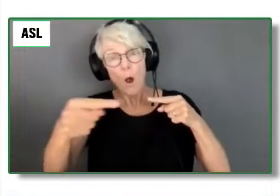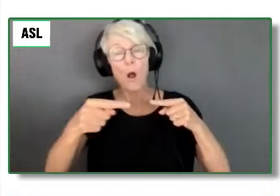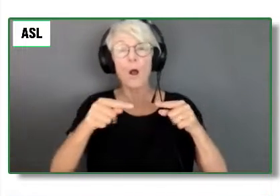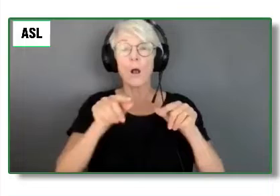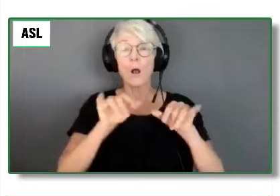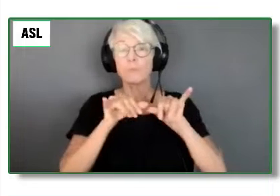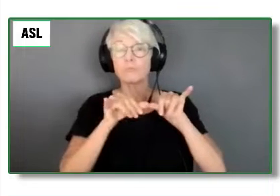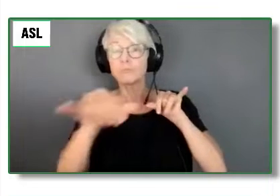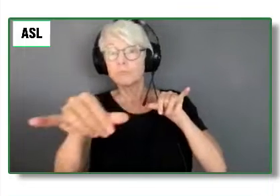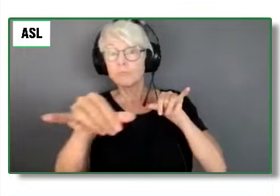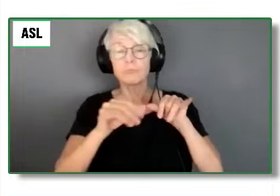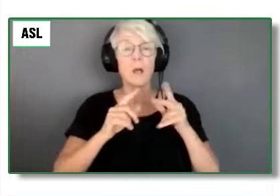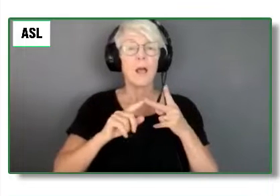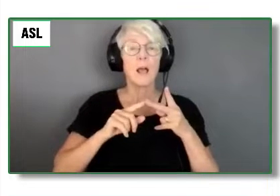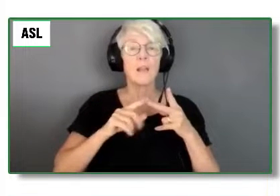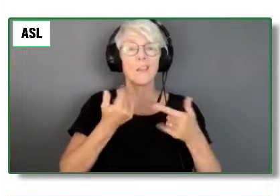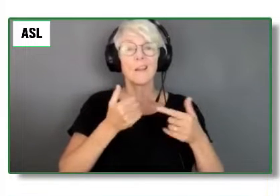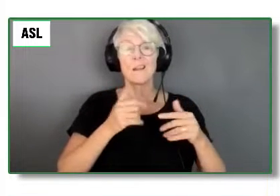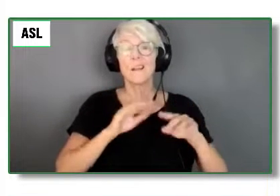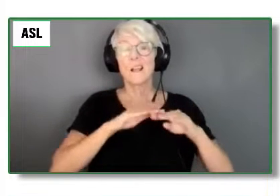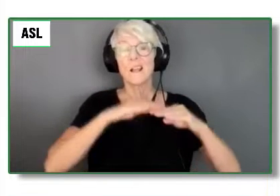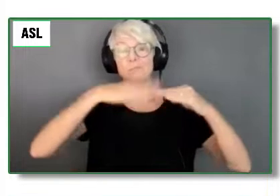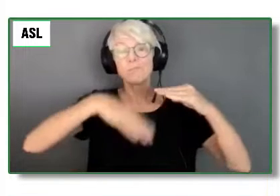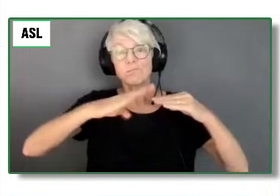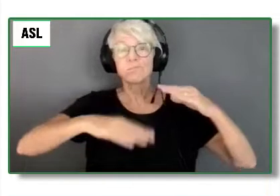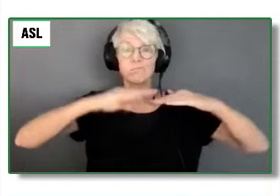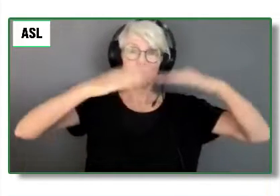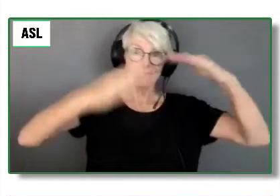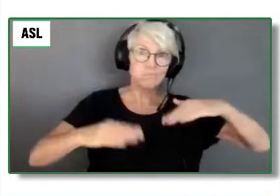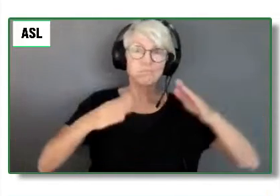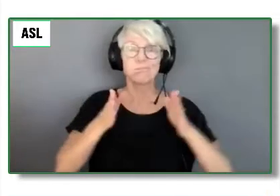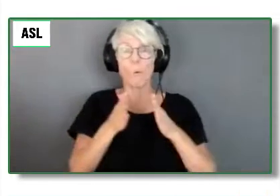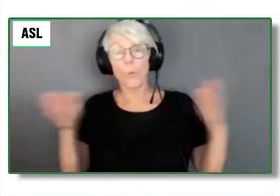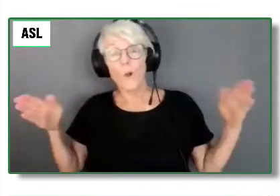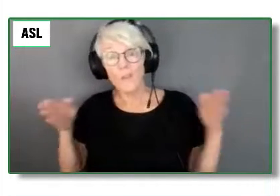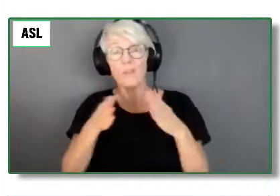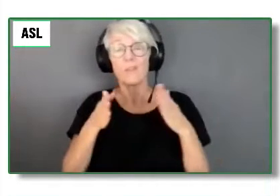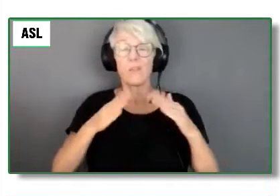slope, running slope, trail width, and surface type.